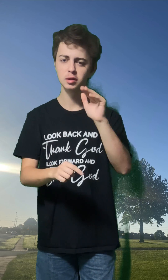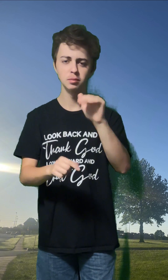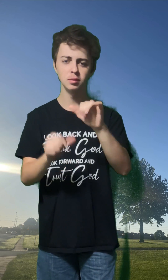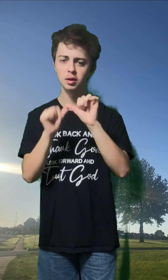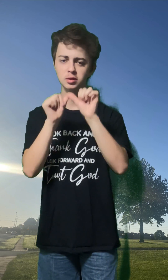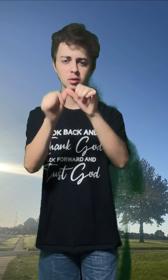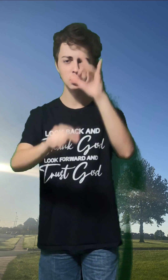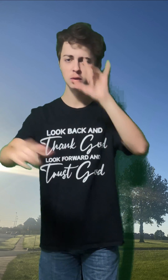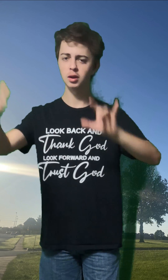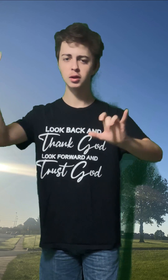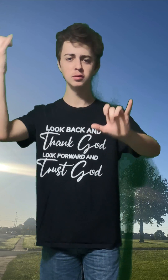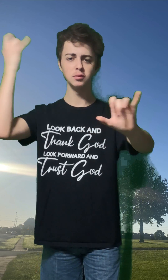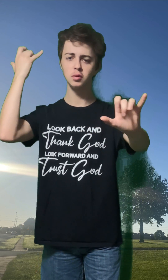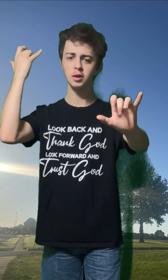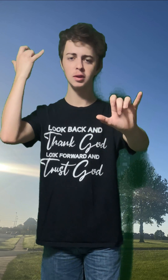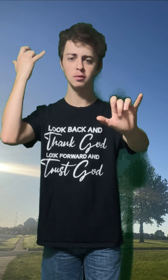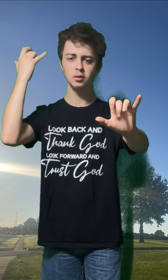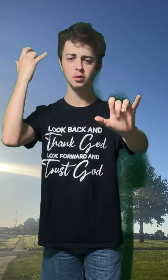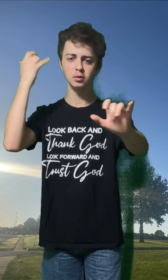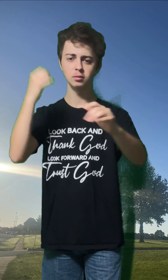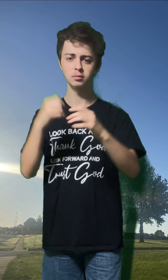But goodbyes don't last forever